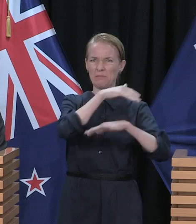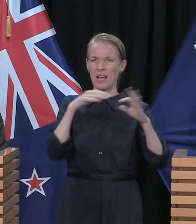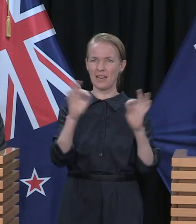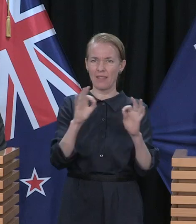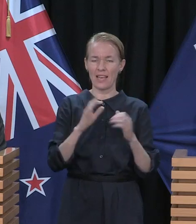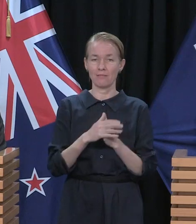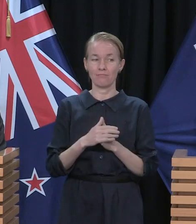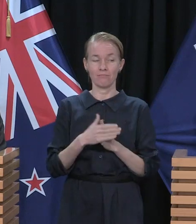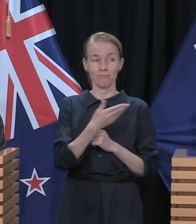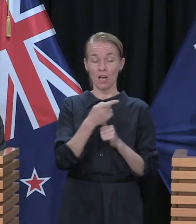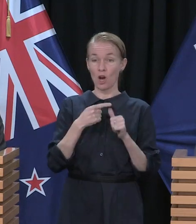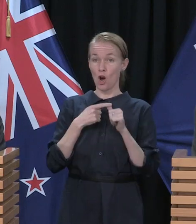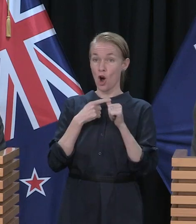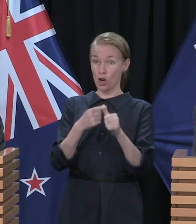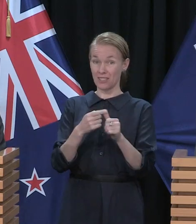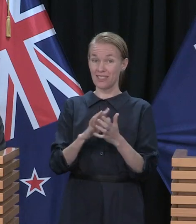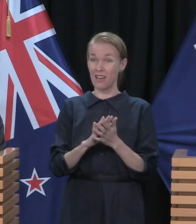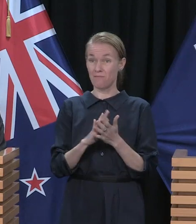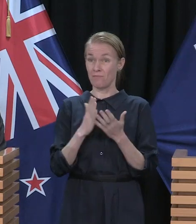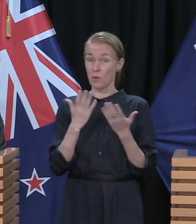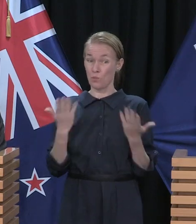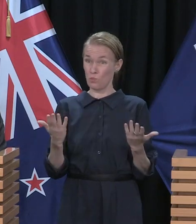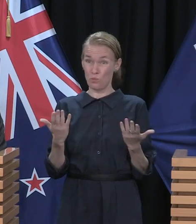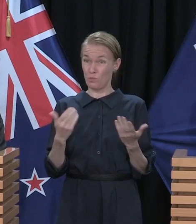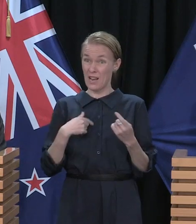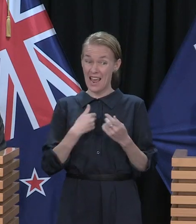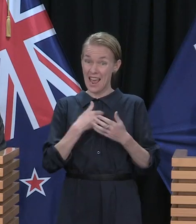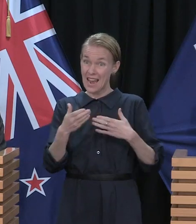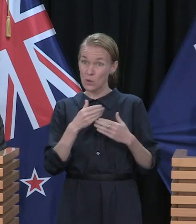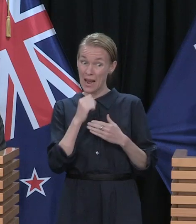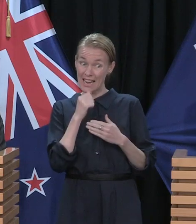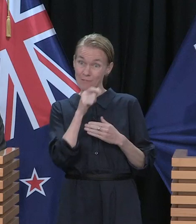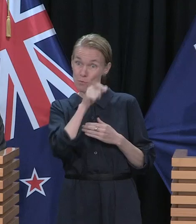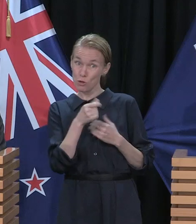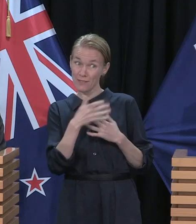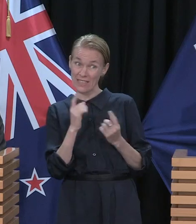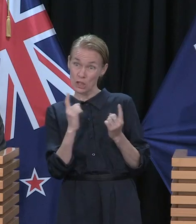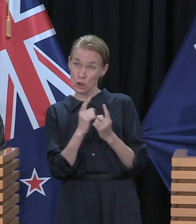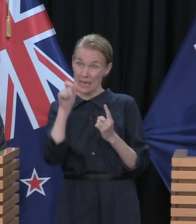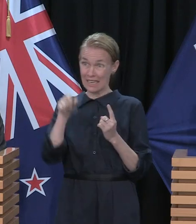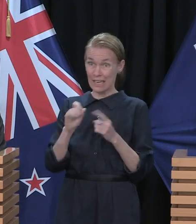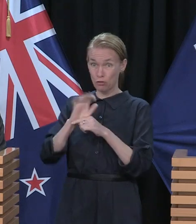think people are close contacts, then they are - they remain in self-isolation until